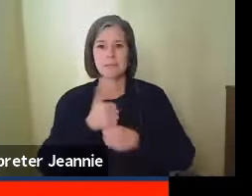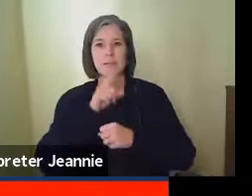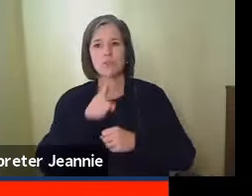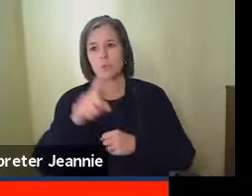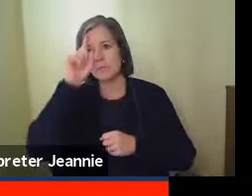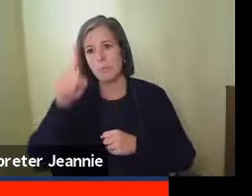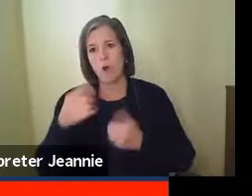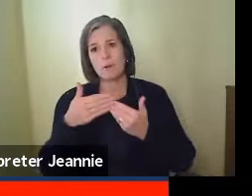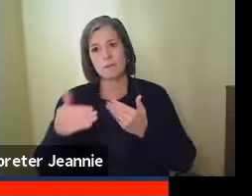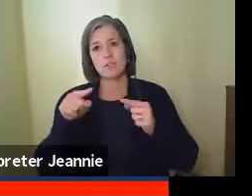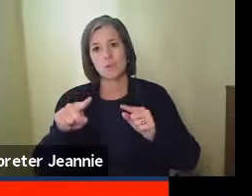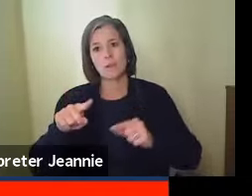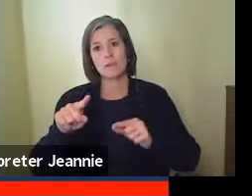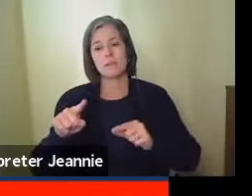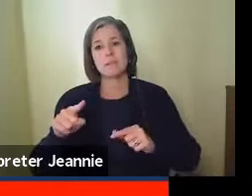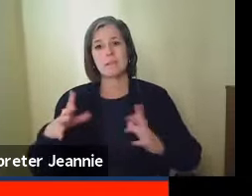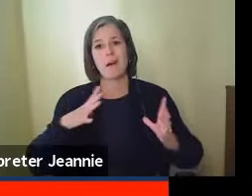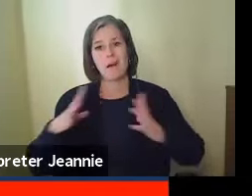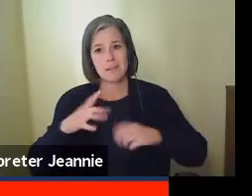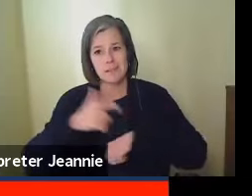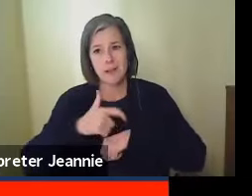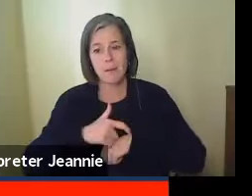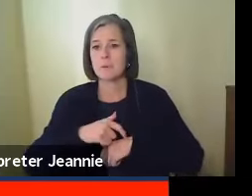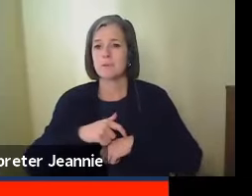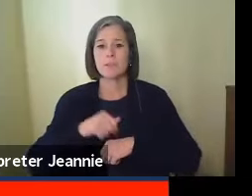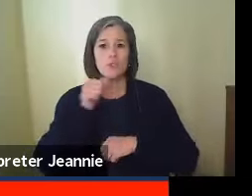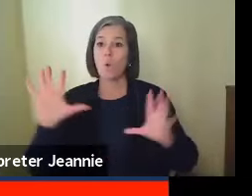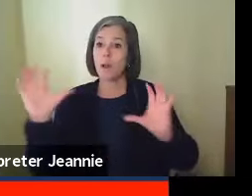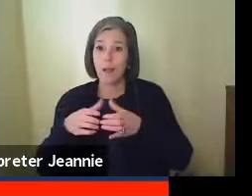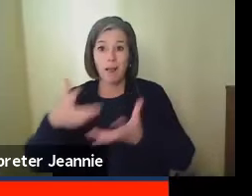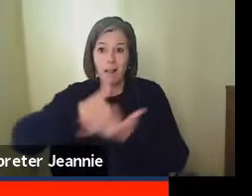the holidays and don't gather. Zoom with your friends and family.